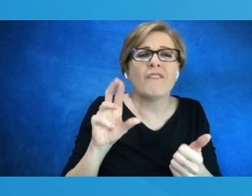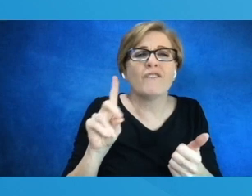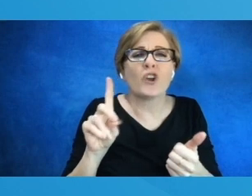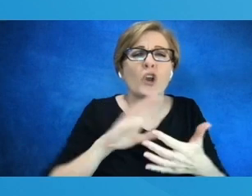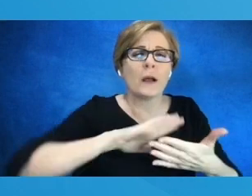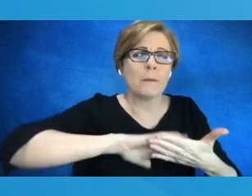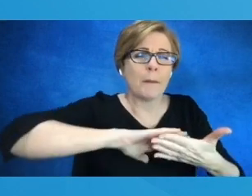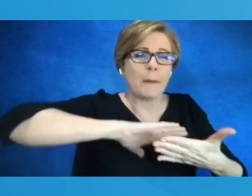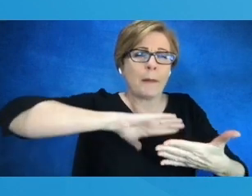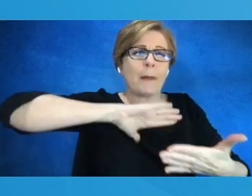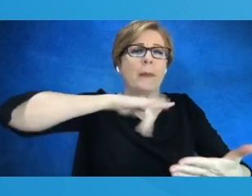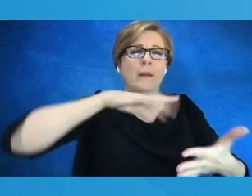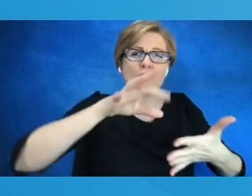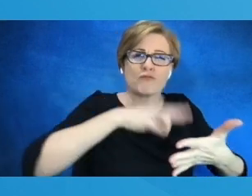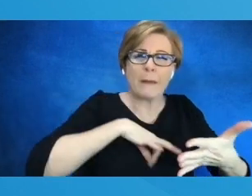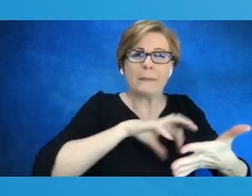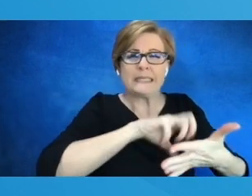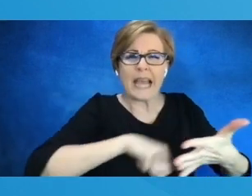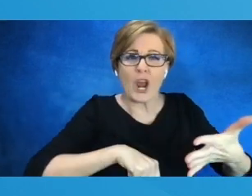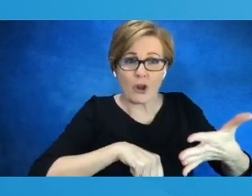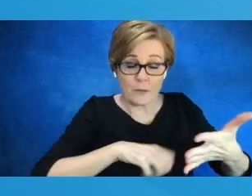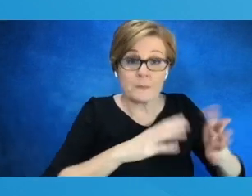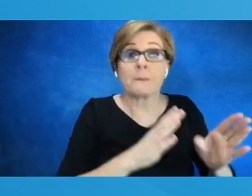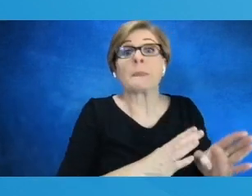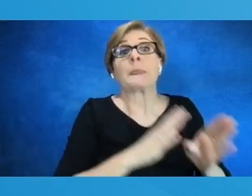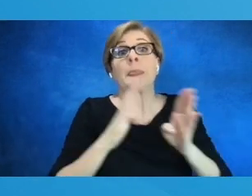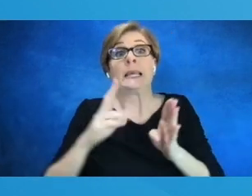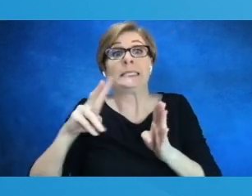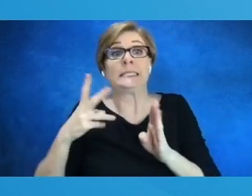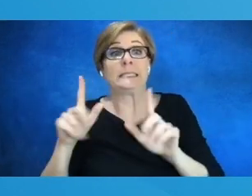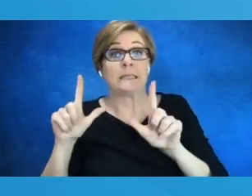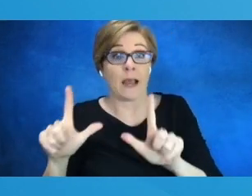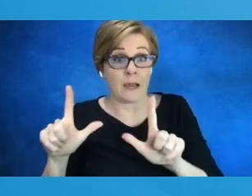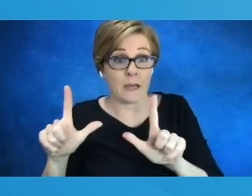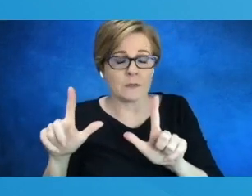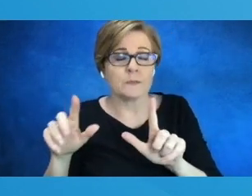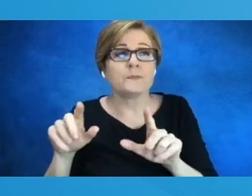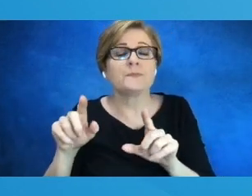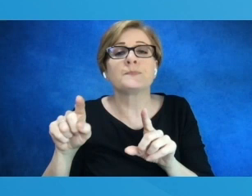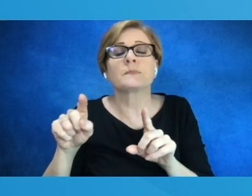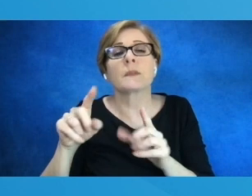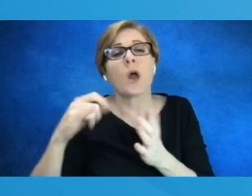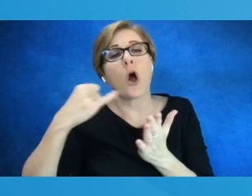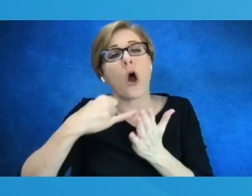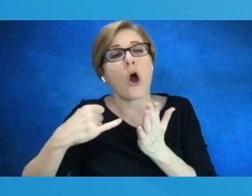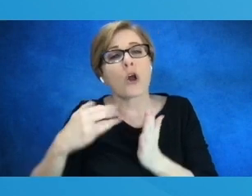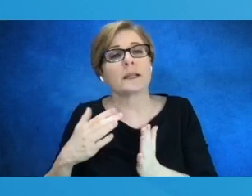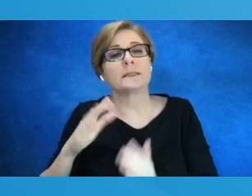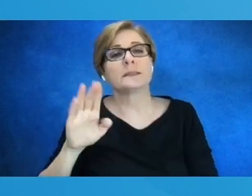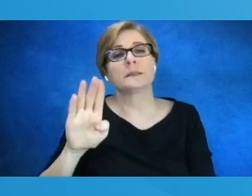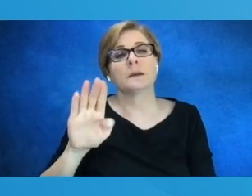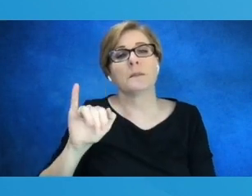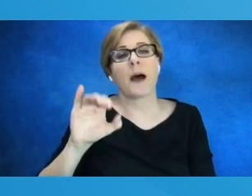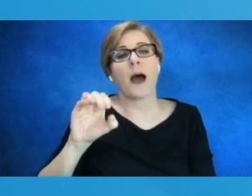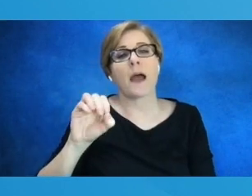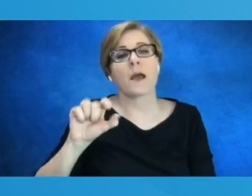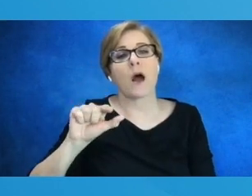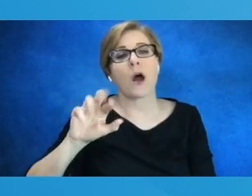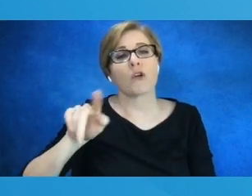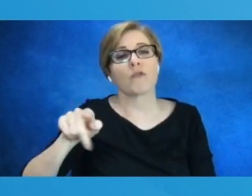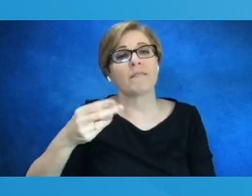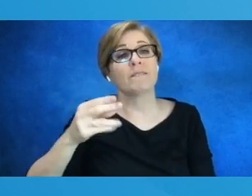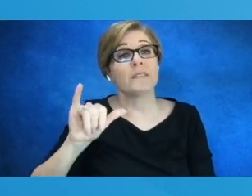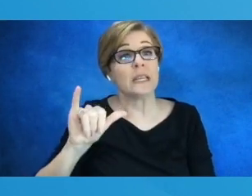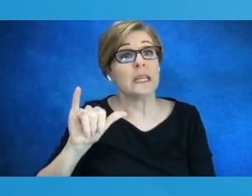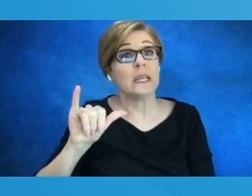And the second is a artist biography on Mark Bradford titled 'Get to Know Mark Bradford'.